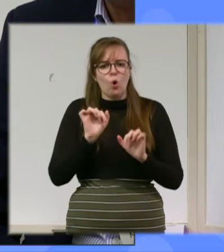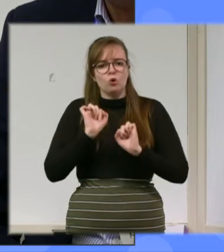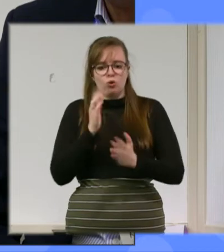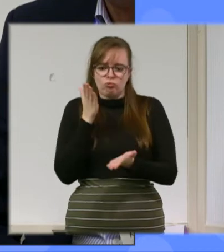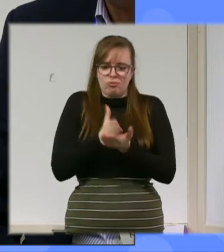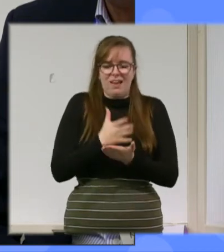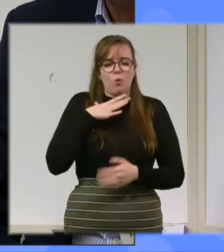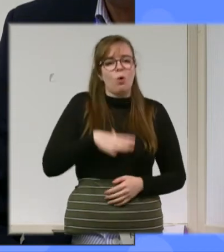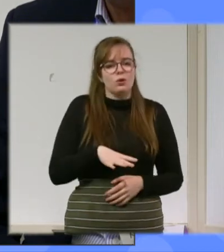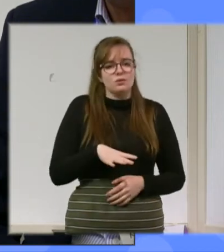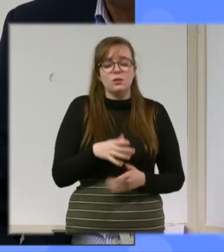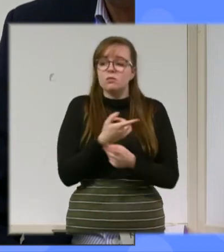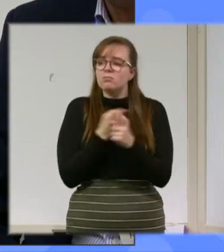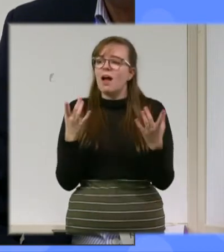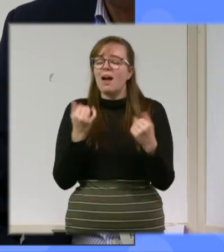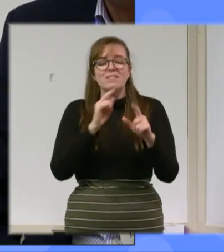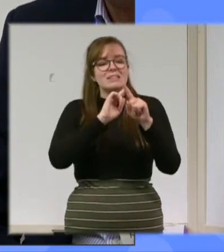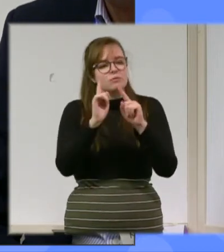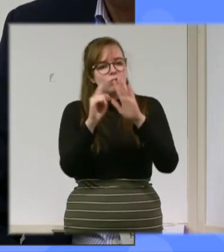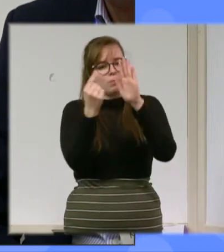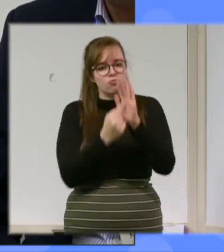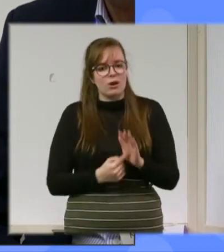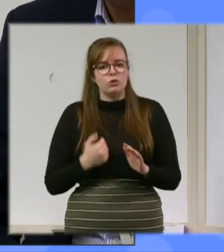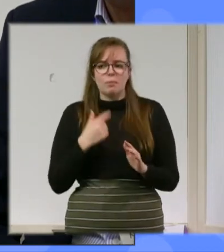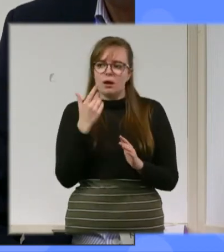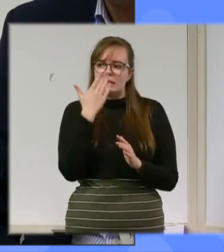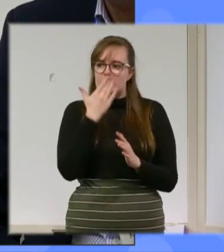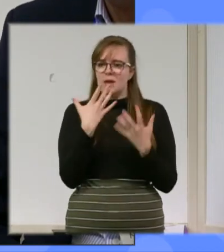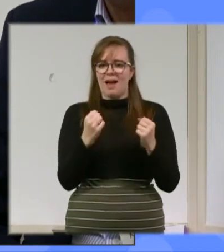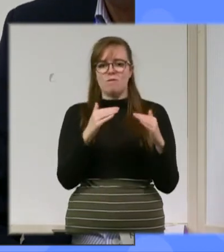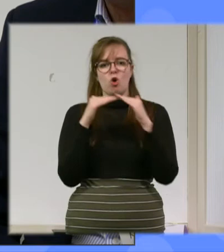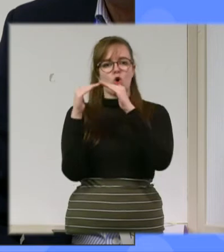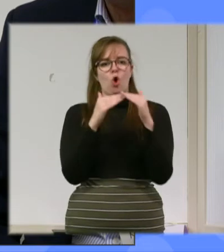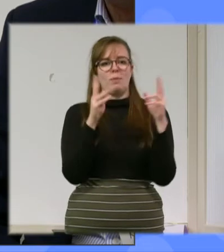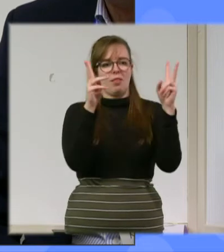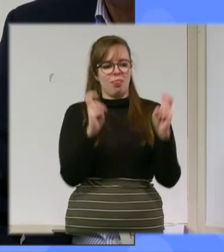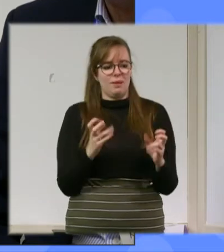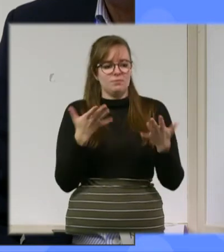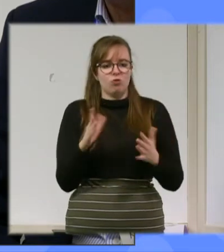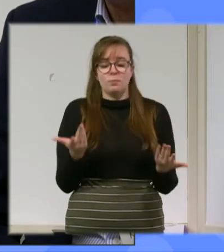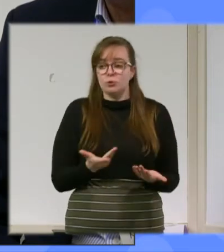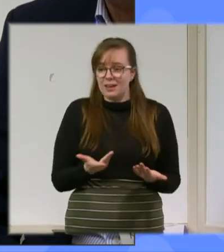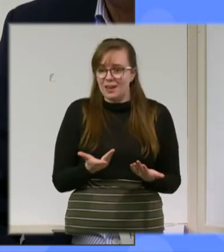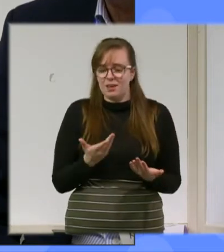after and everybody will have different priorities but I think there are some very common themes probably that we've heard today and themes that we can take